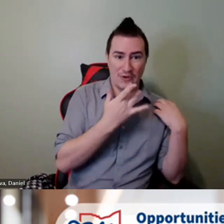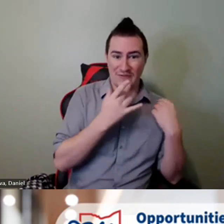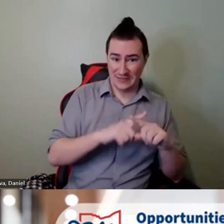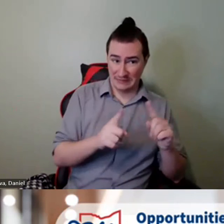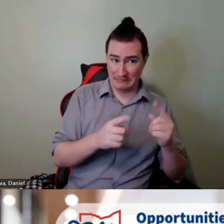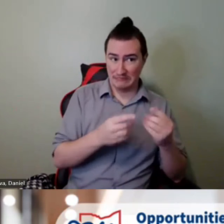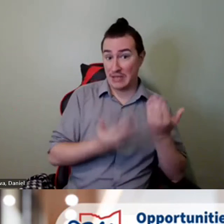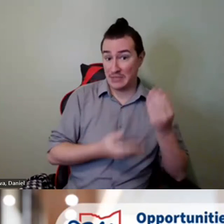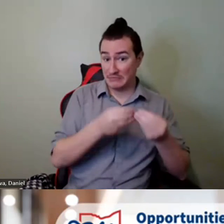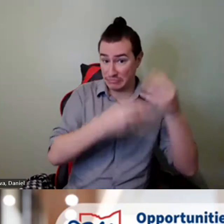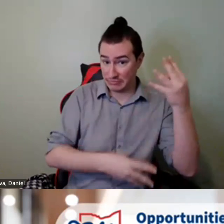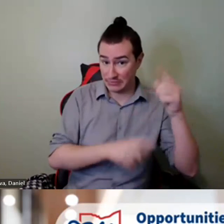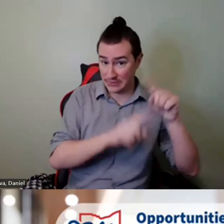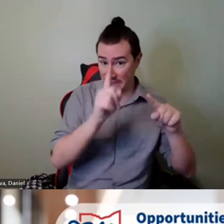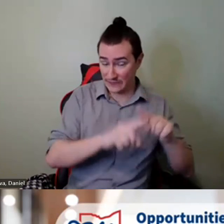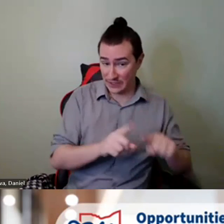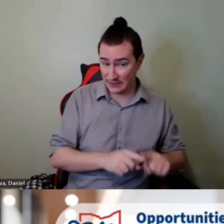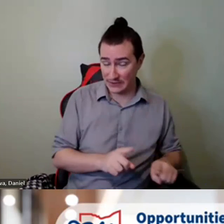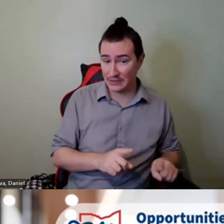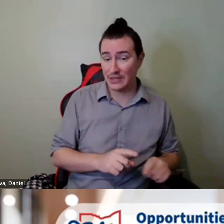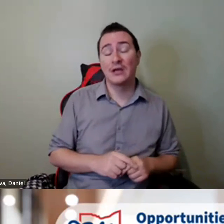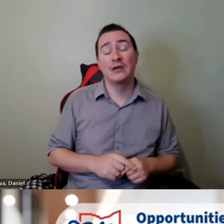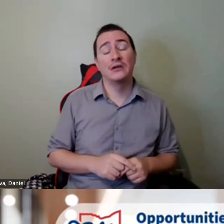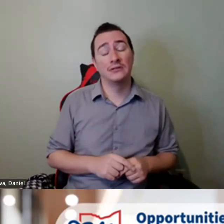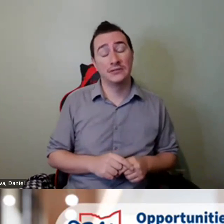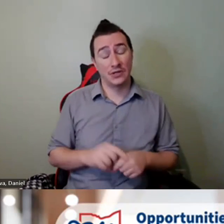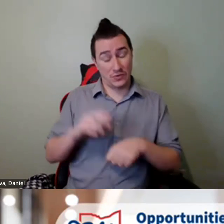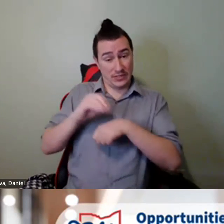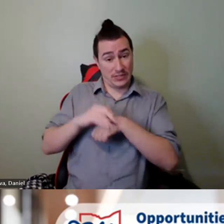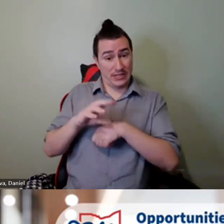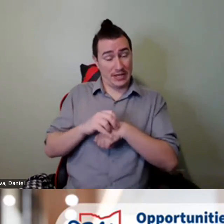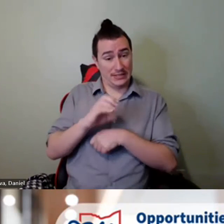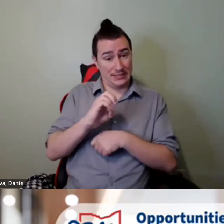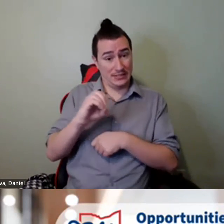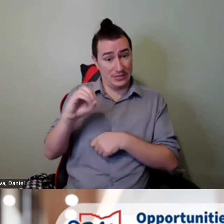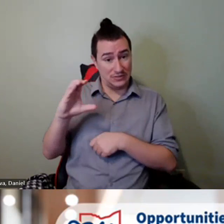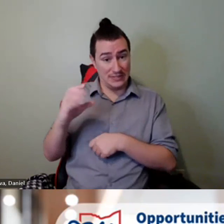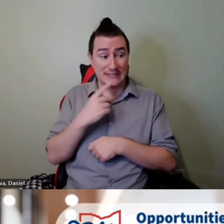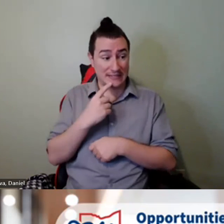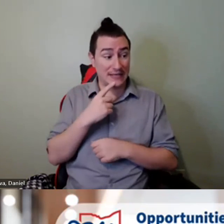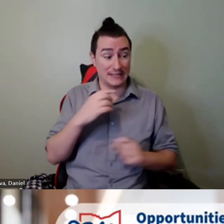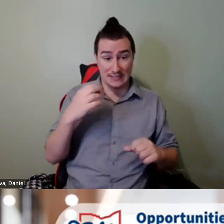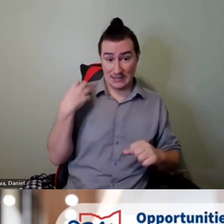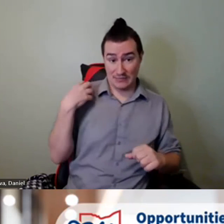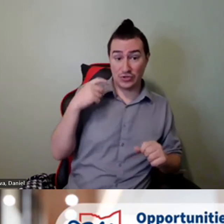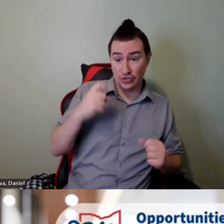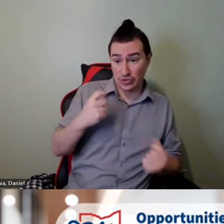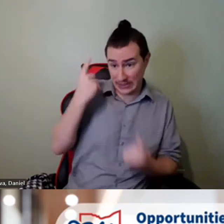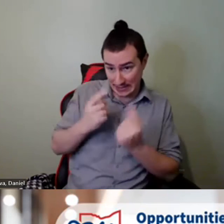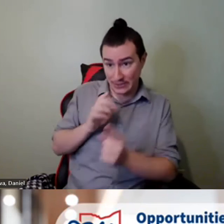So what the guidance says is that the employer should consider the individual's preference, but ultimately the